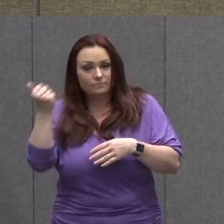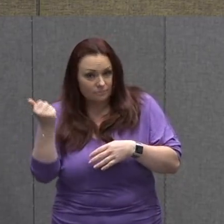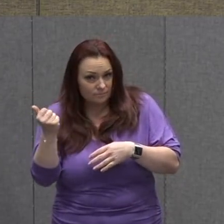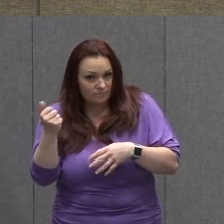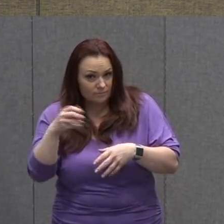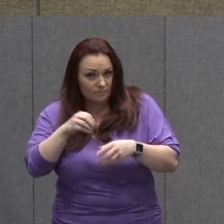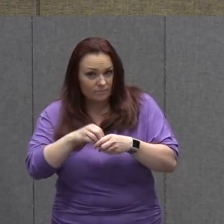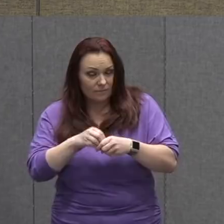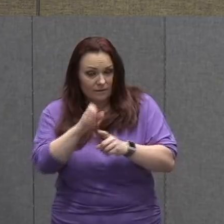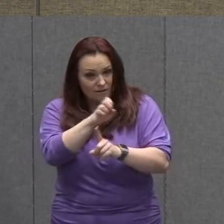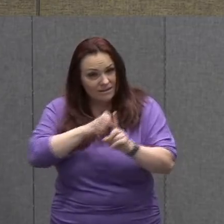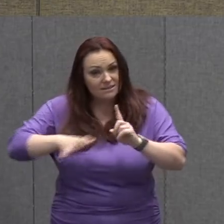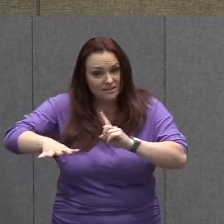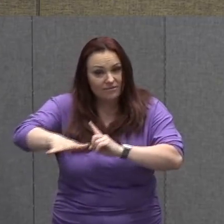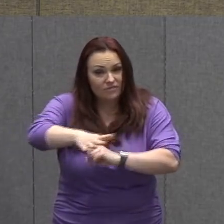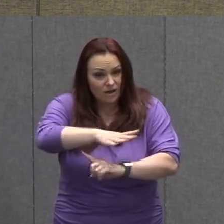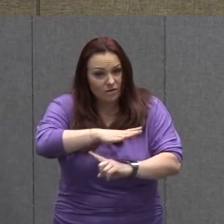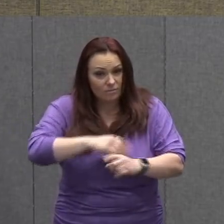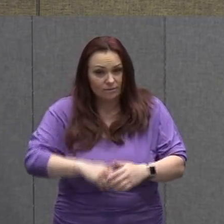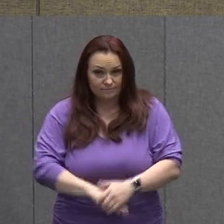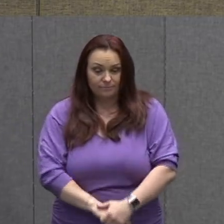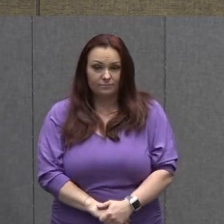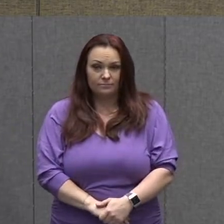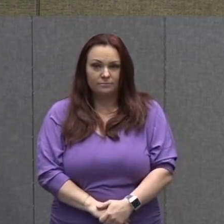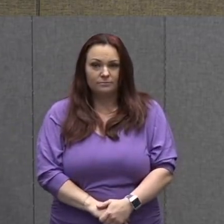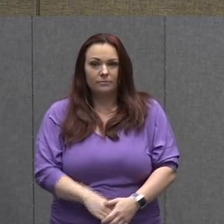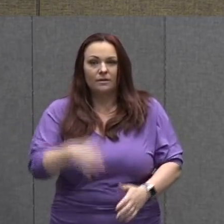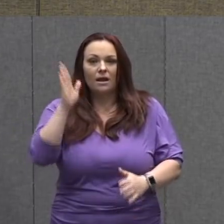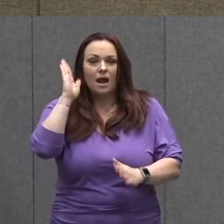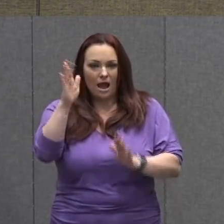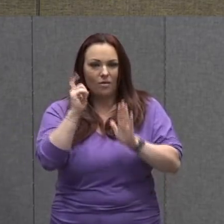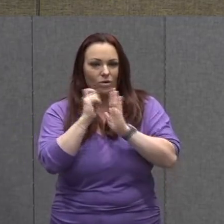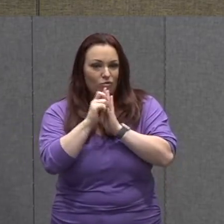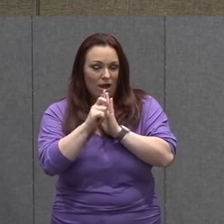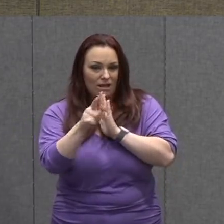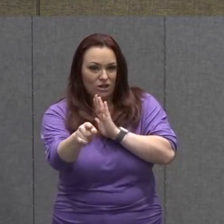in its environment. I'm gonna write it while you write it.